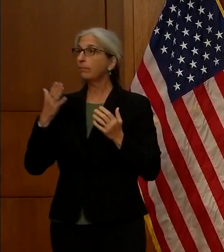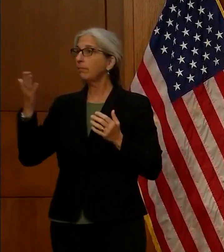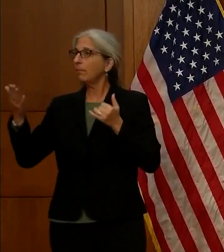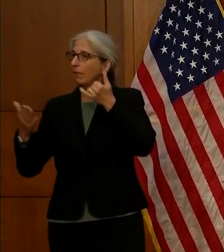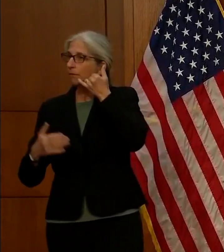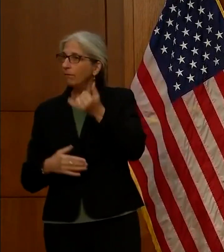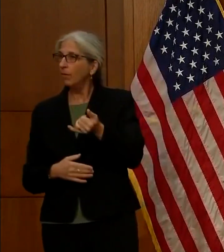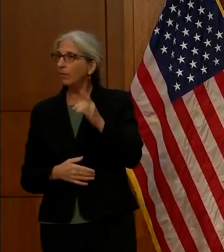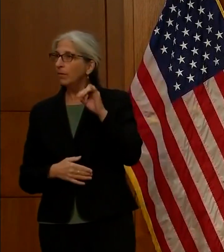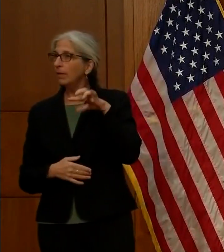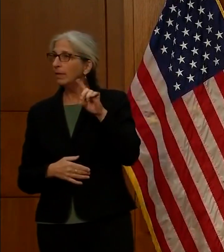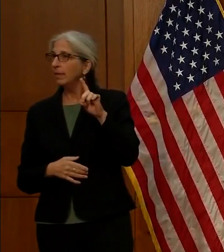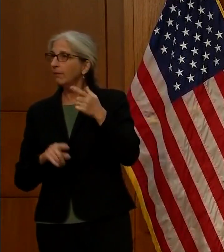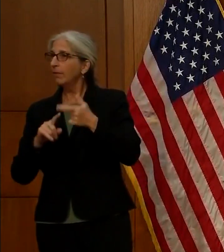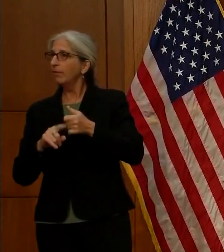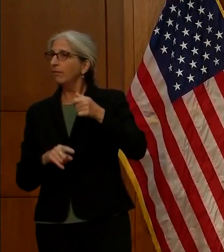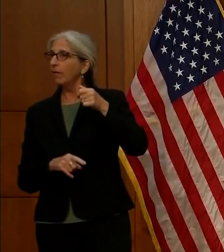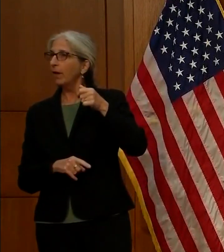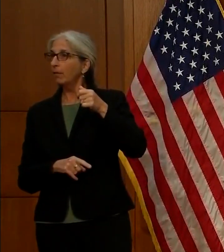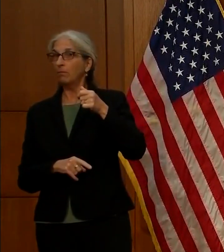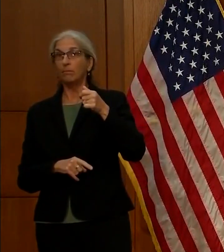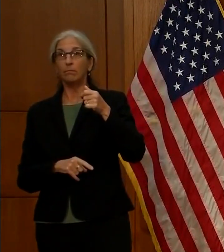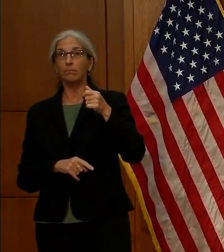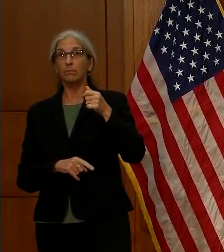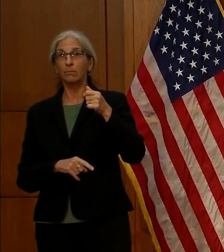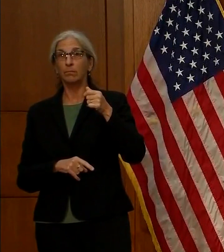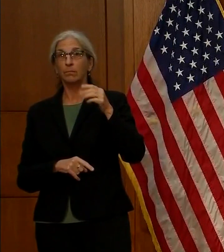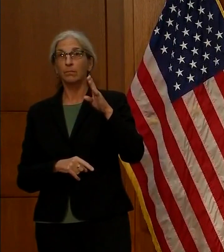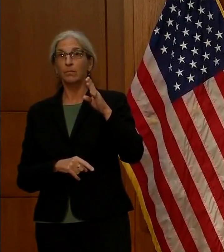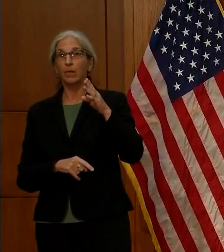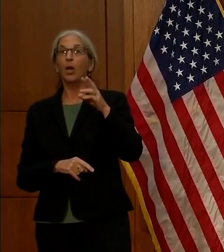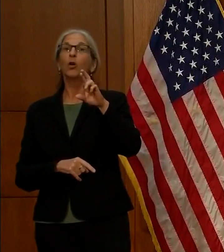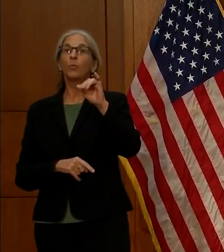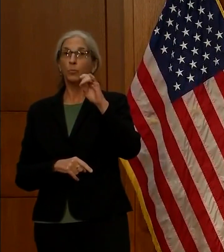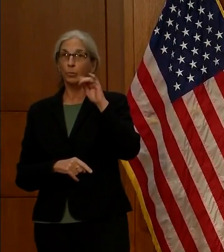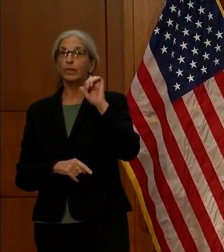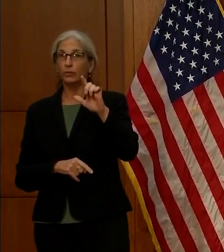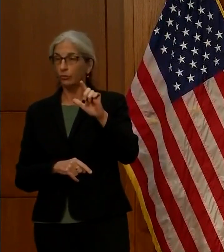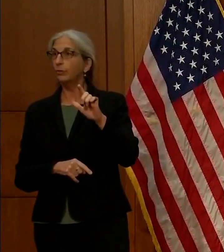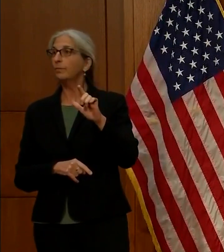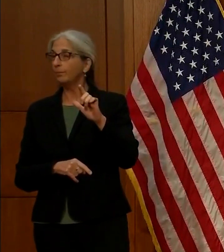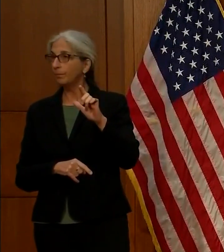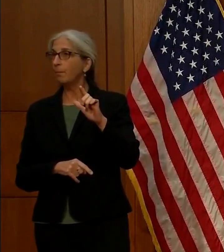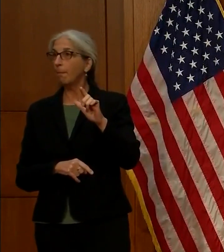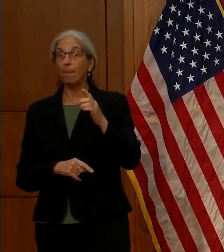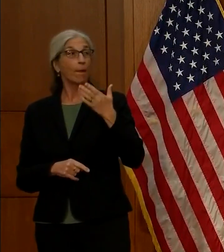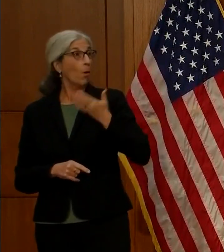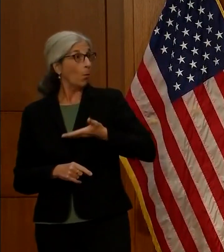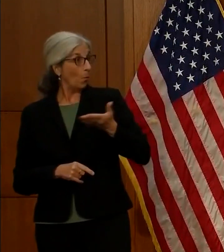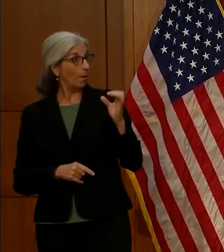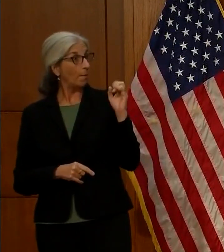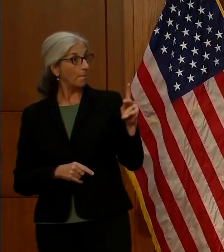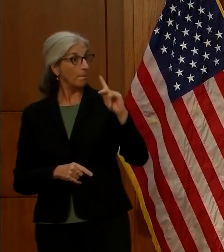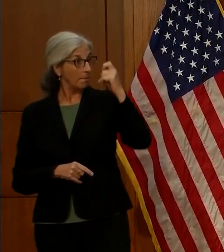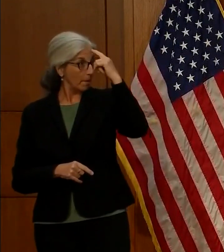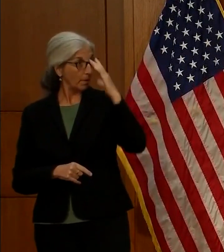REGRETTABLE. DAVID ME GIVEN THE